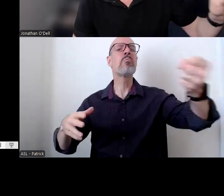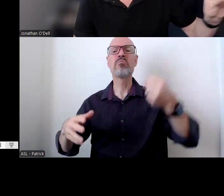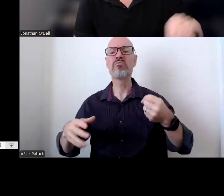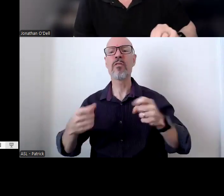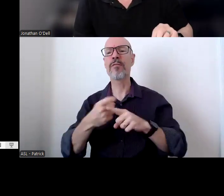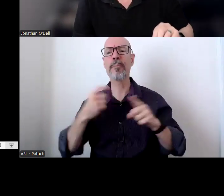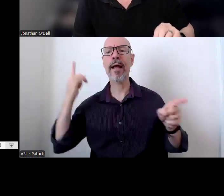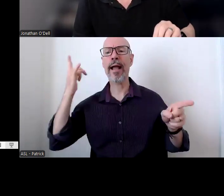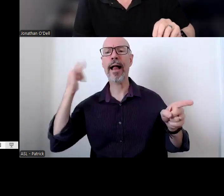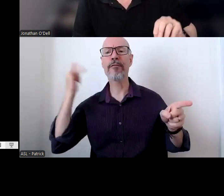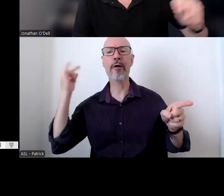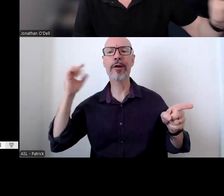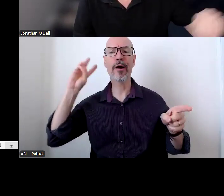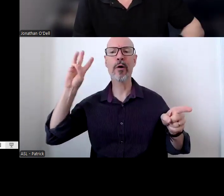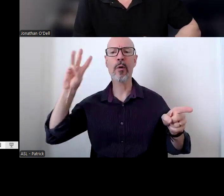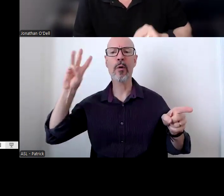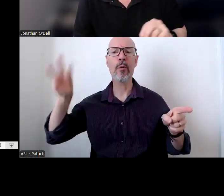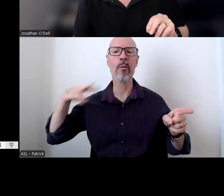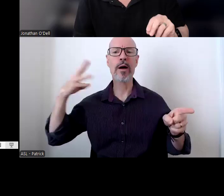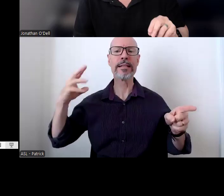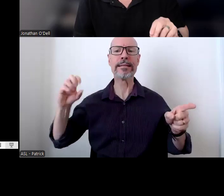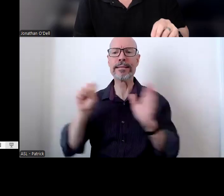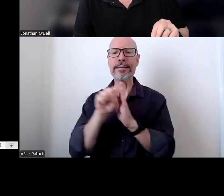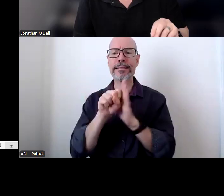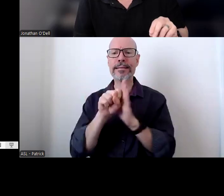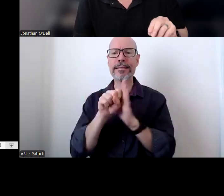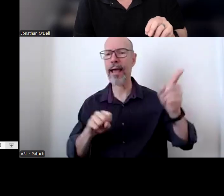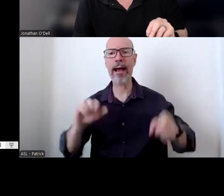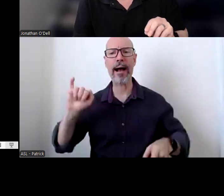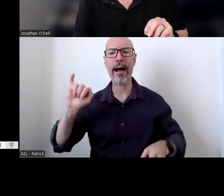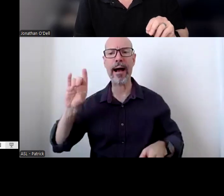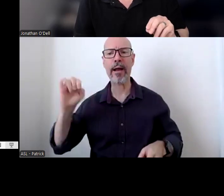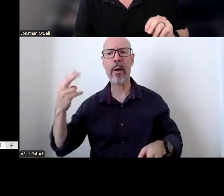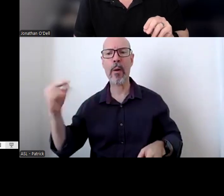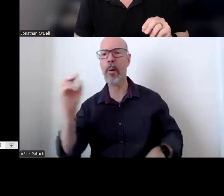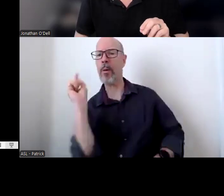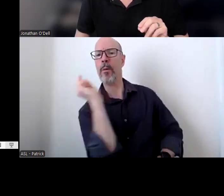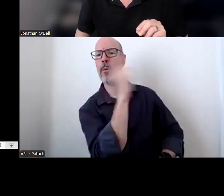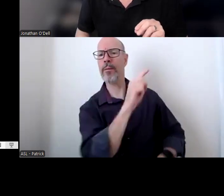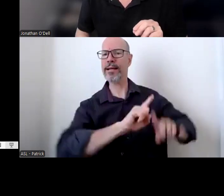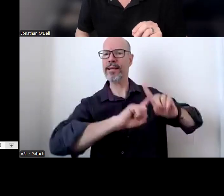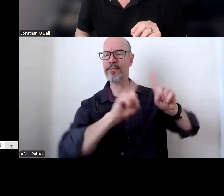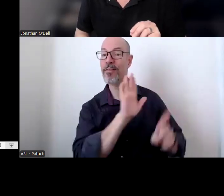fa remote interpreter who is from Washington State, I had hoe, or something like that, because they are probably going